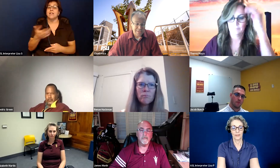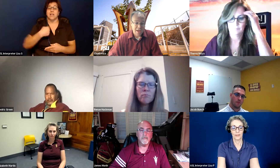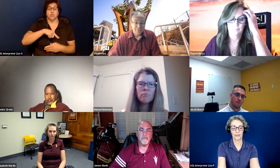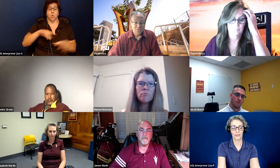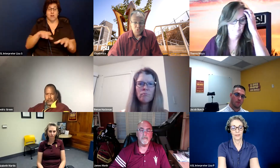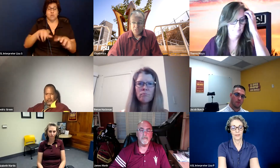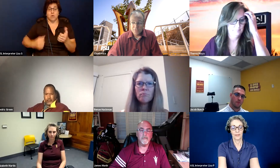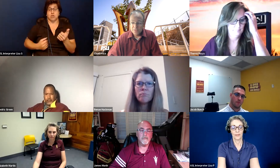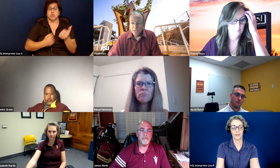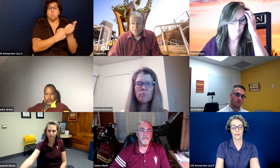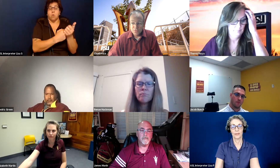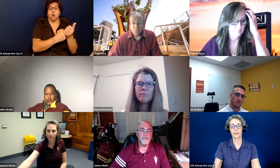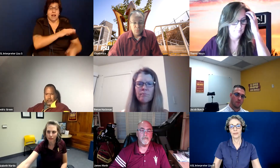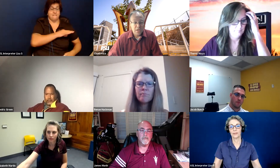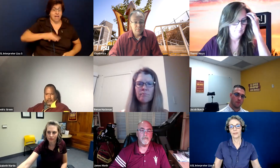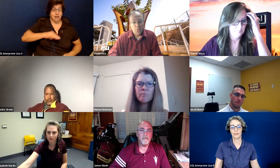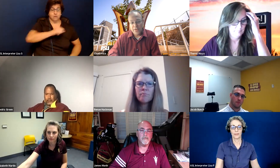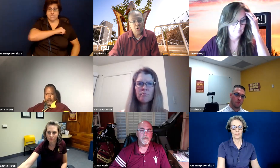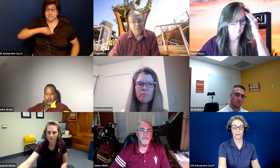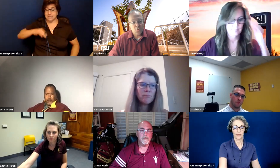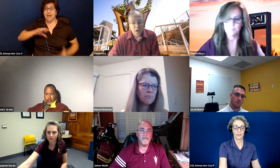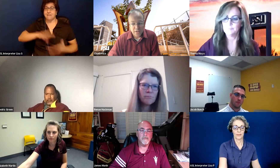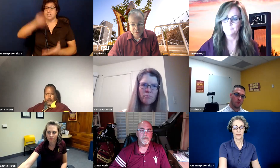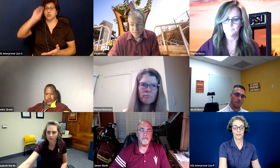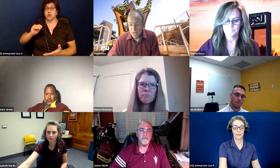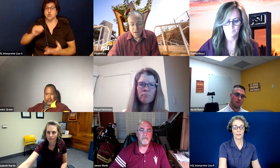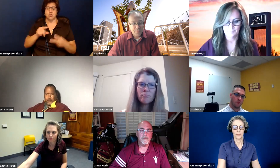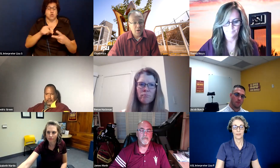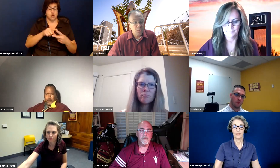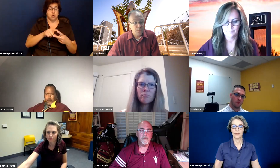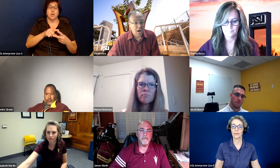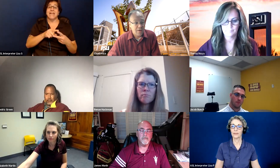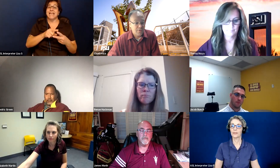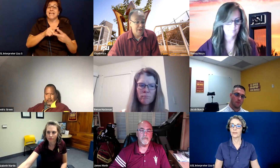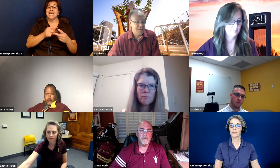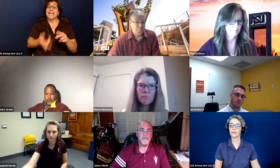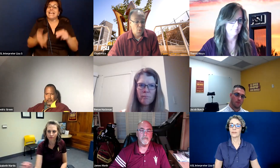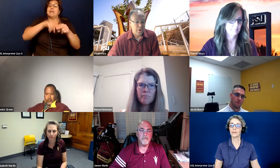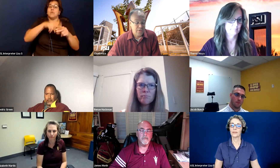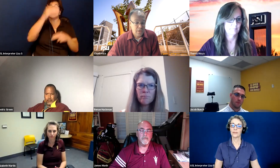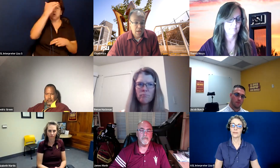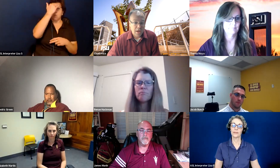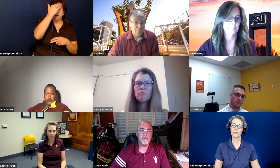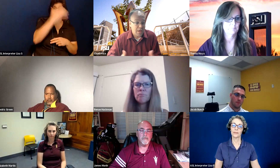staff and students to both increase awareness, but also provide support?